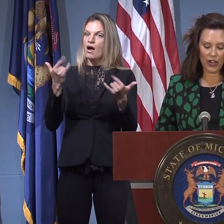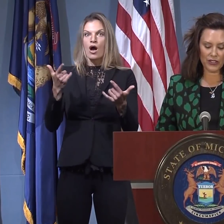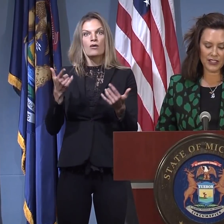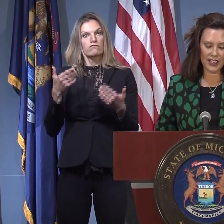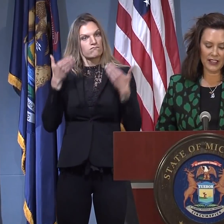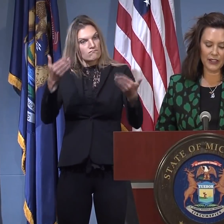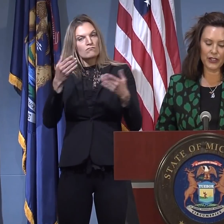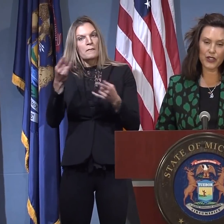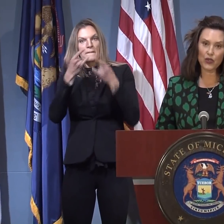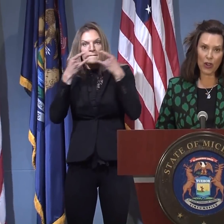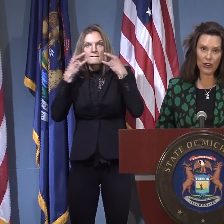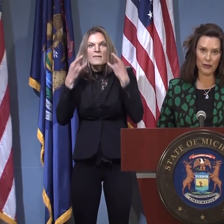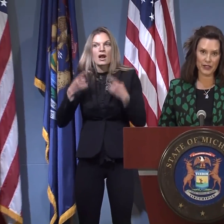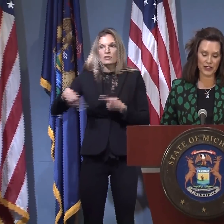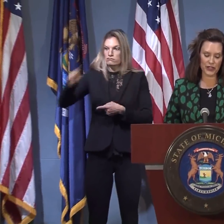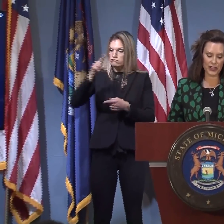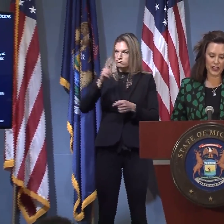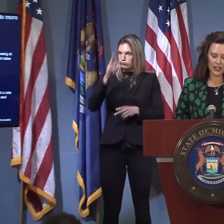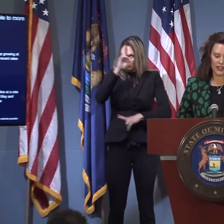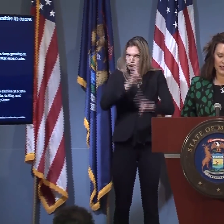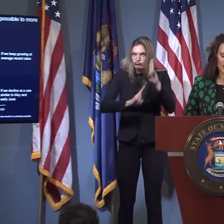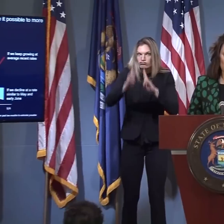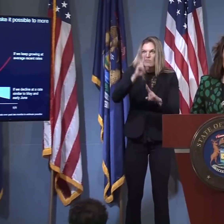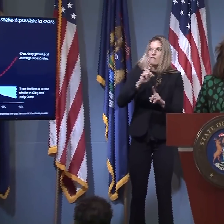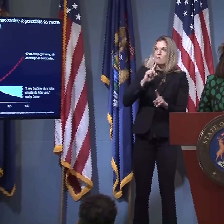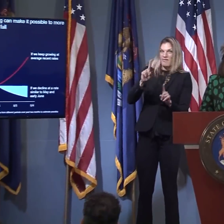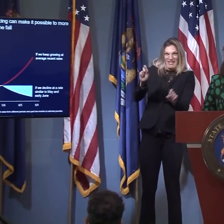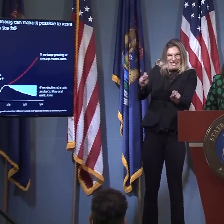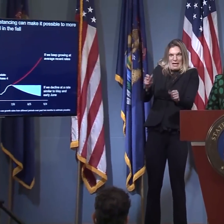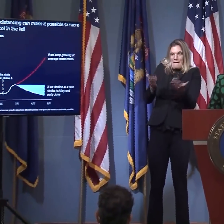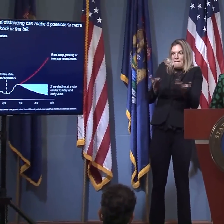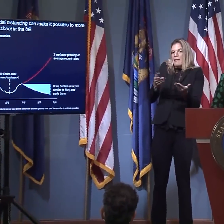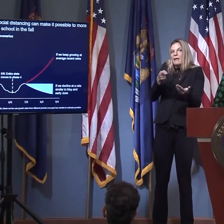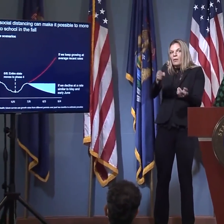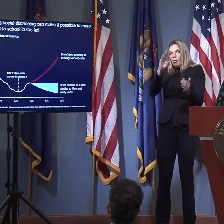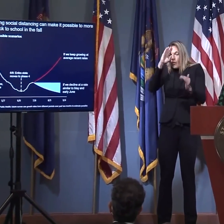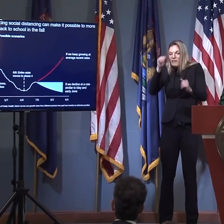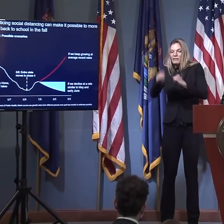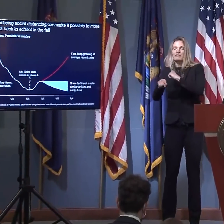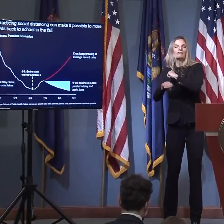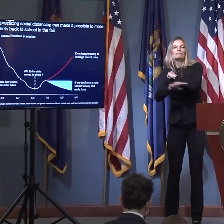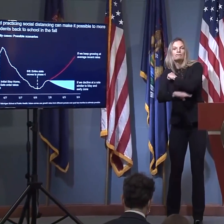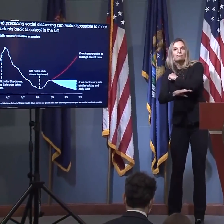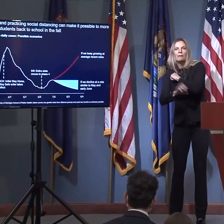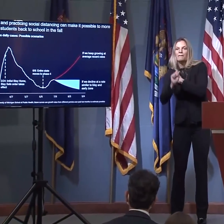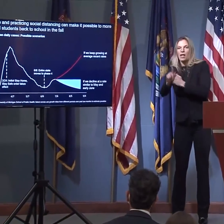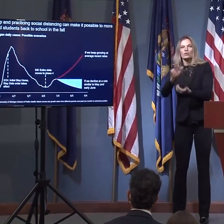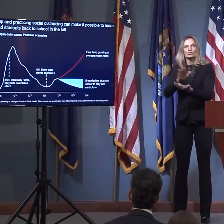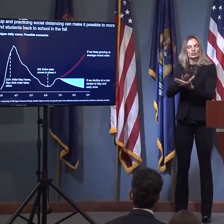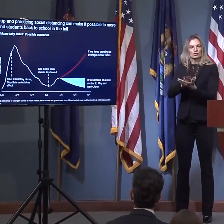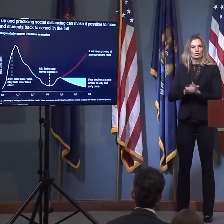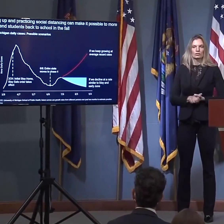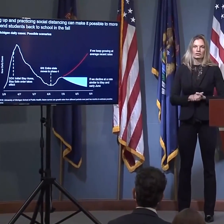ABOUT 70%. AND BY WEARING MASKS NOW, WE CAN PUT OUR STATE IN THE STRONGER